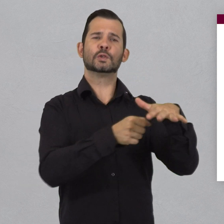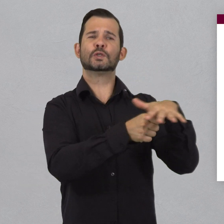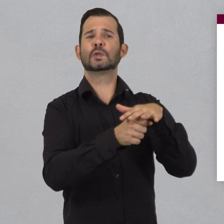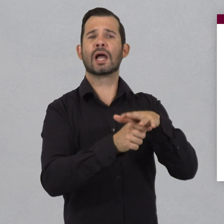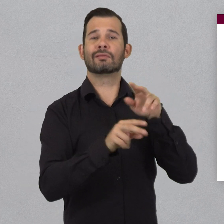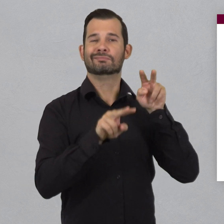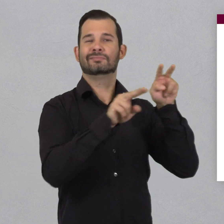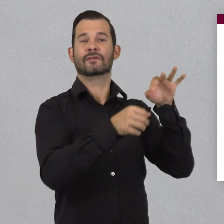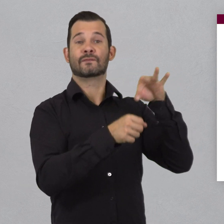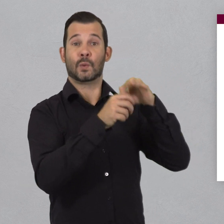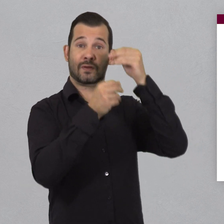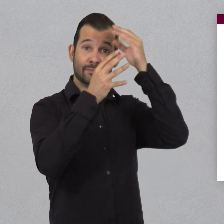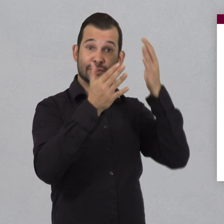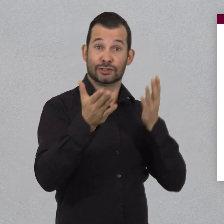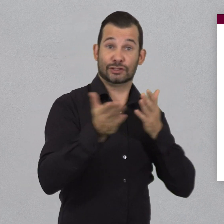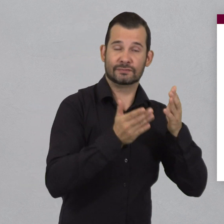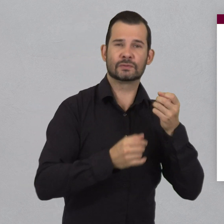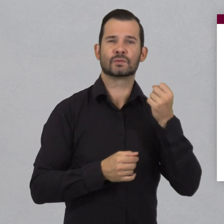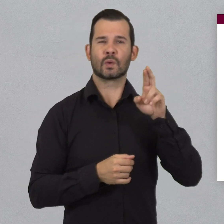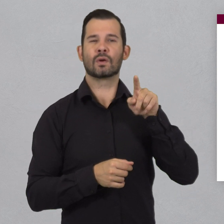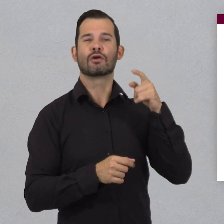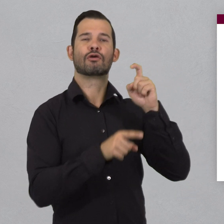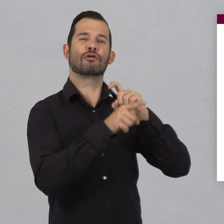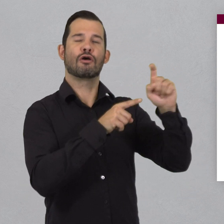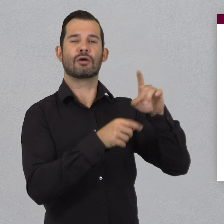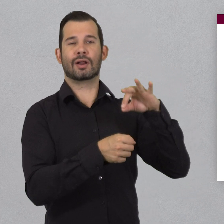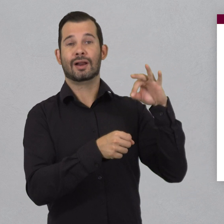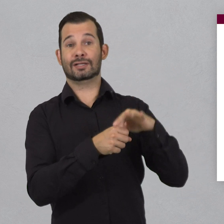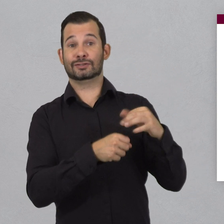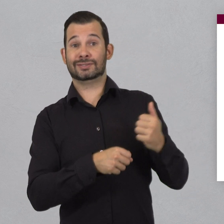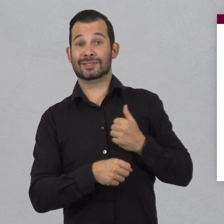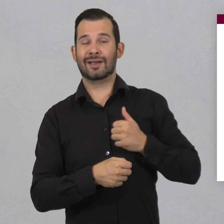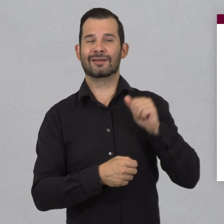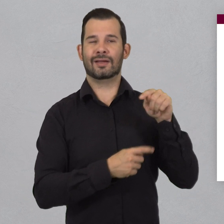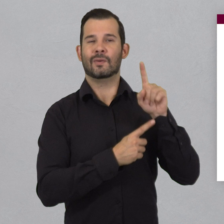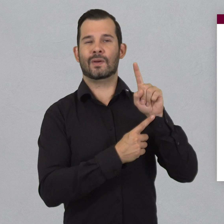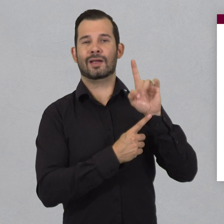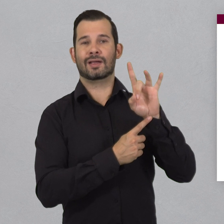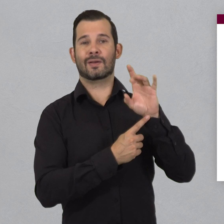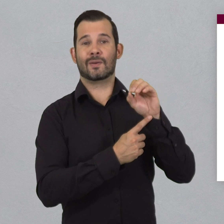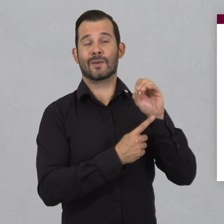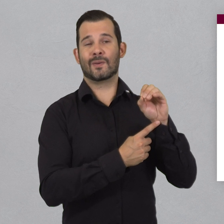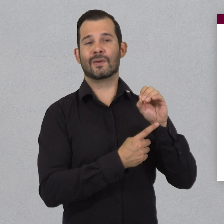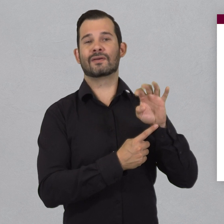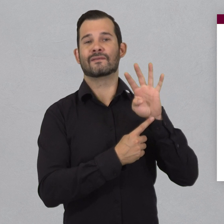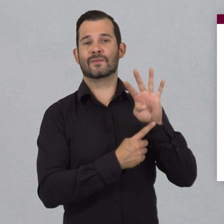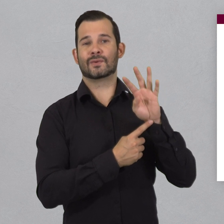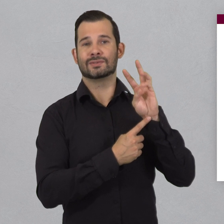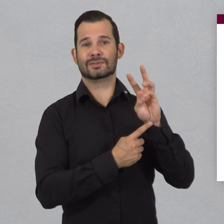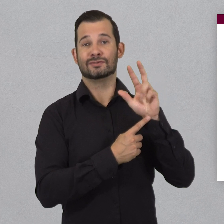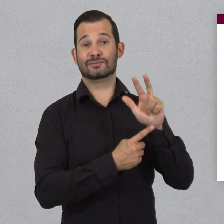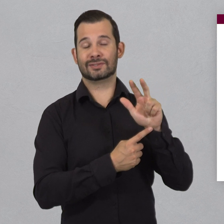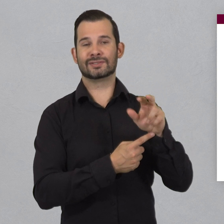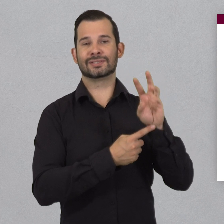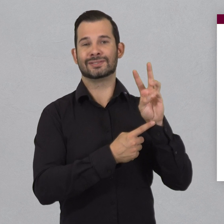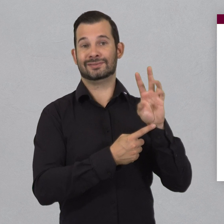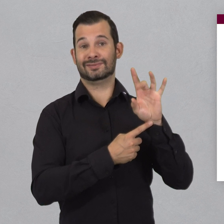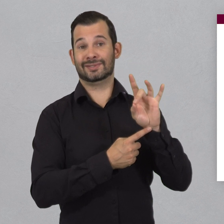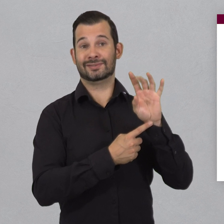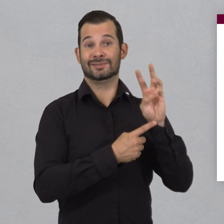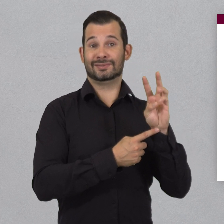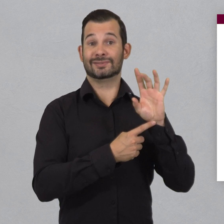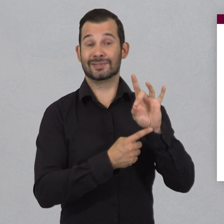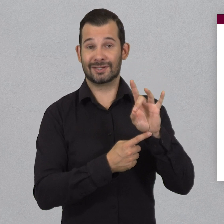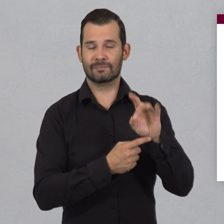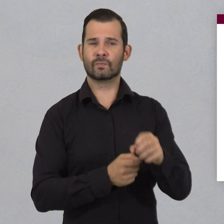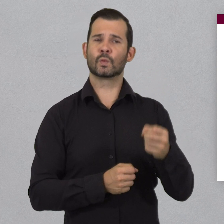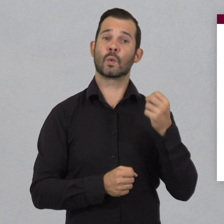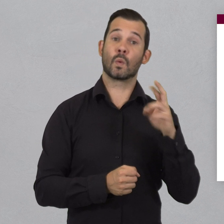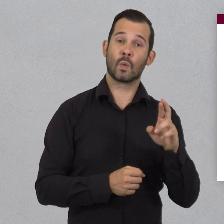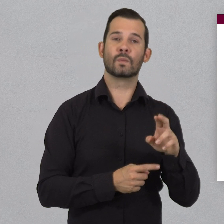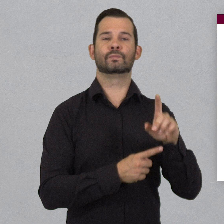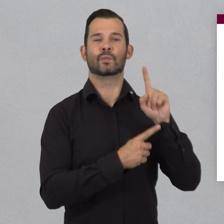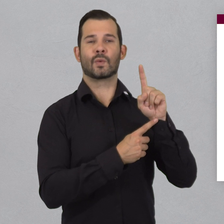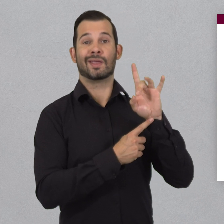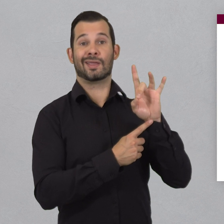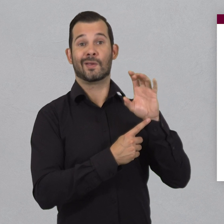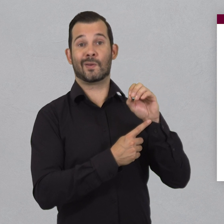riding on the Voter Information Service or by calling Elections Canada at 1-800-463-6868 or